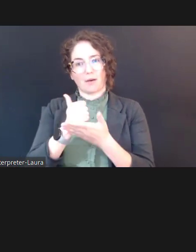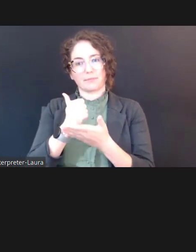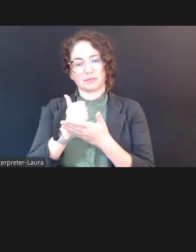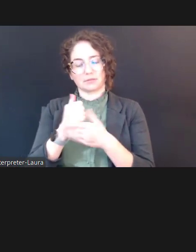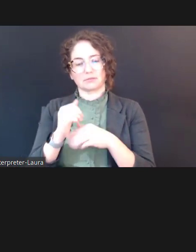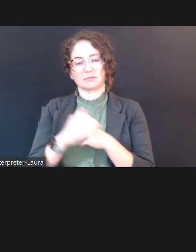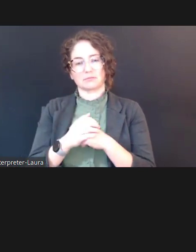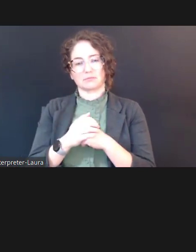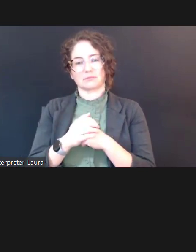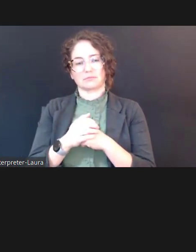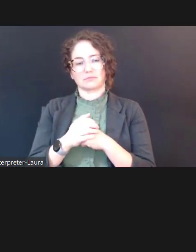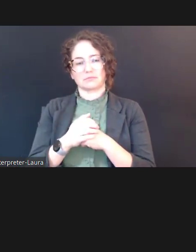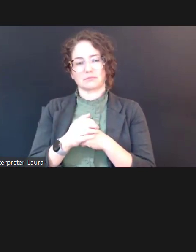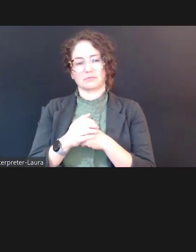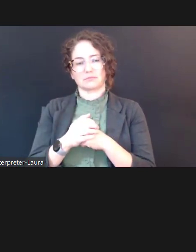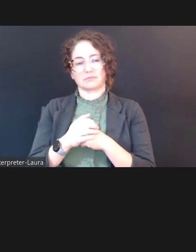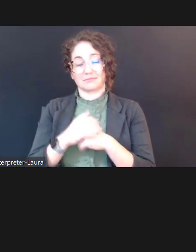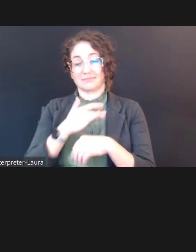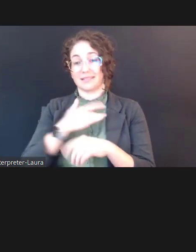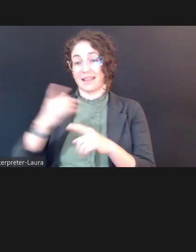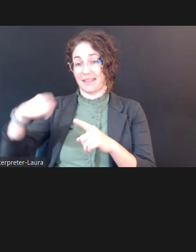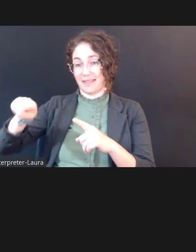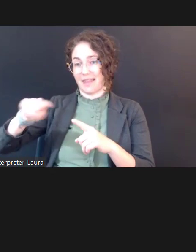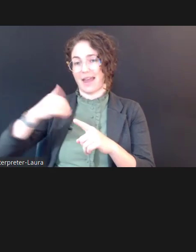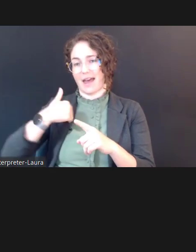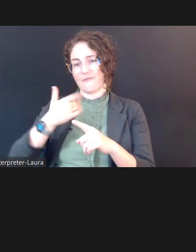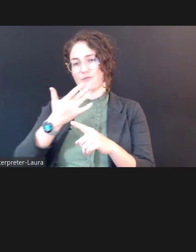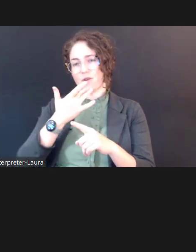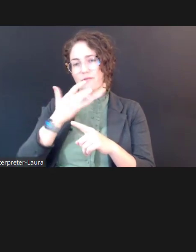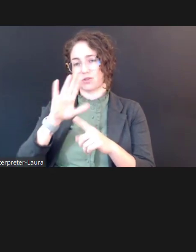Your local audiologist may have one that they love.